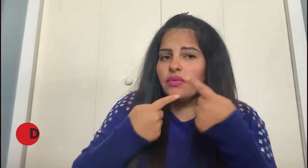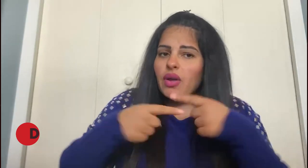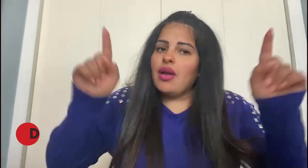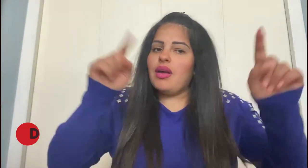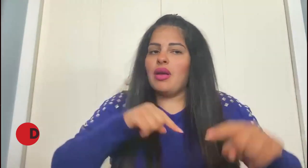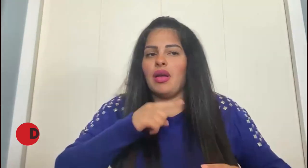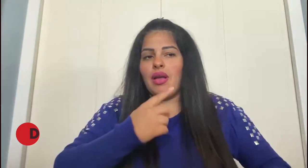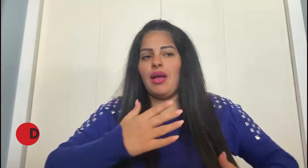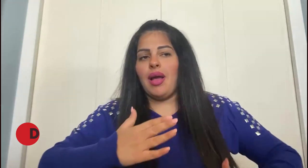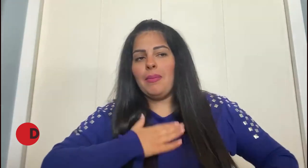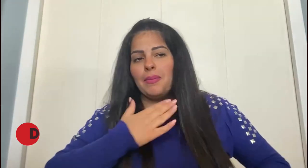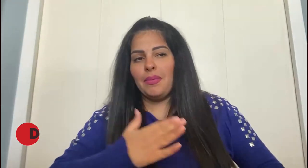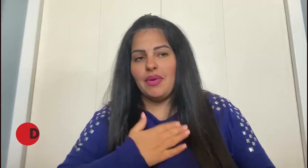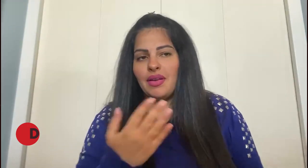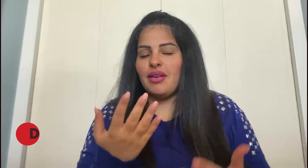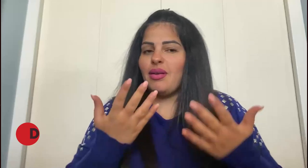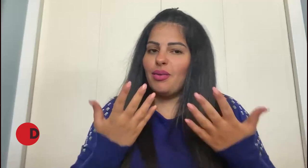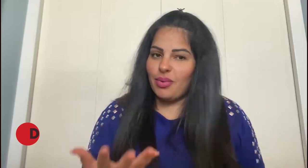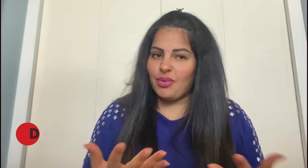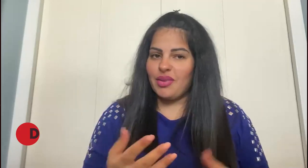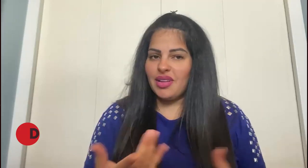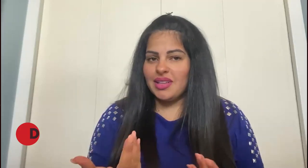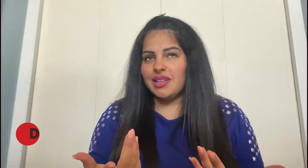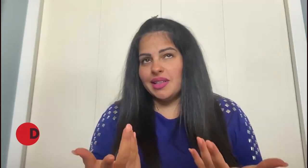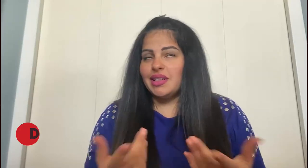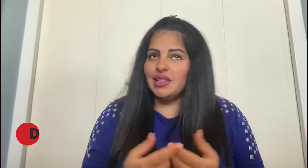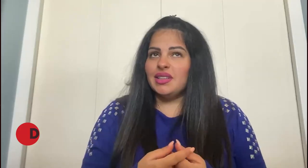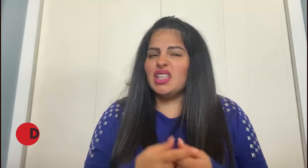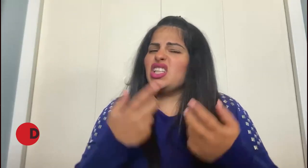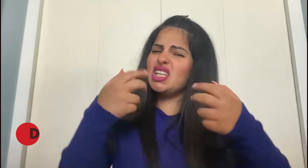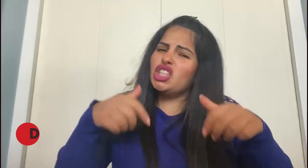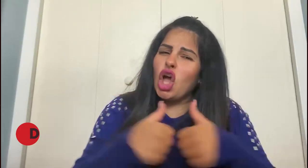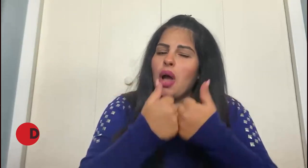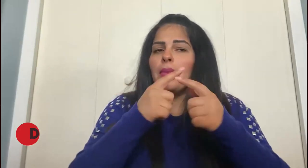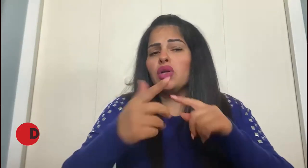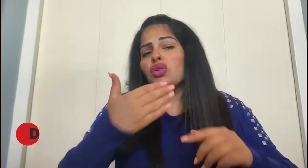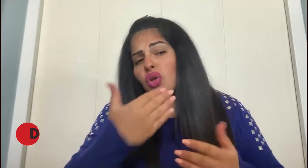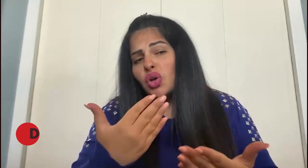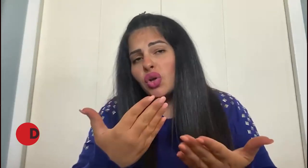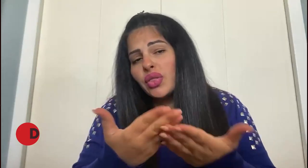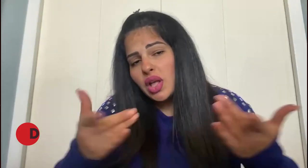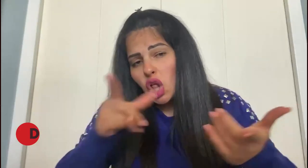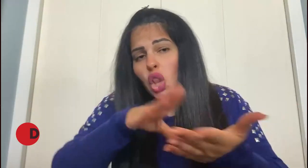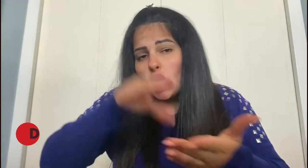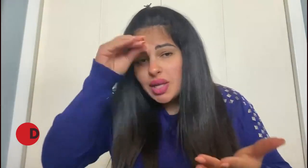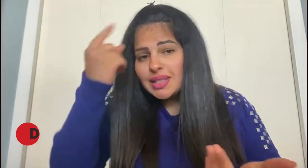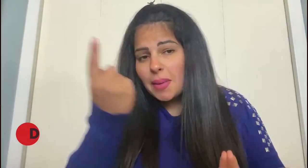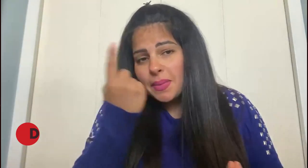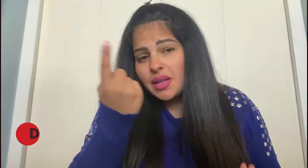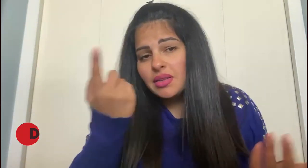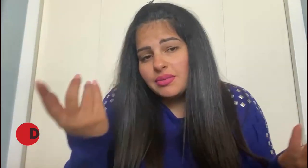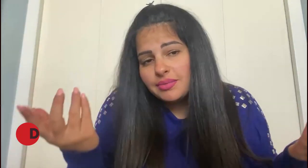I finally found a job. Yes, it was a challenge and a learning journey for me.